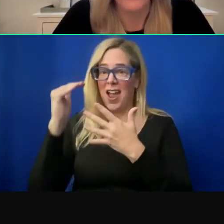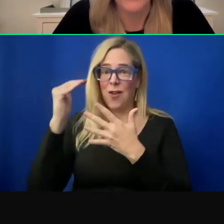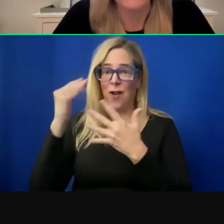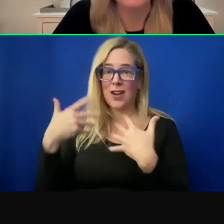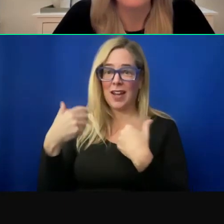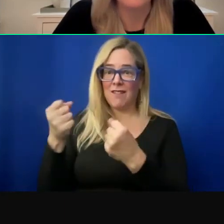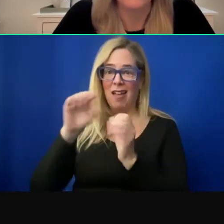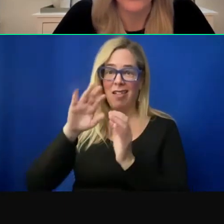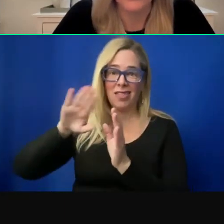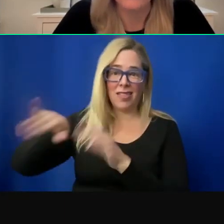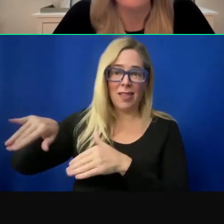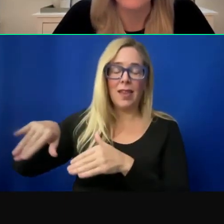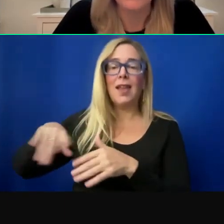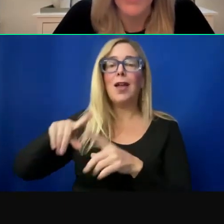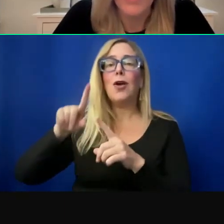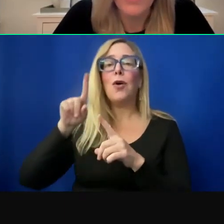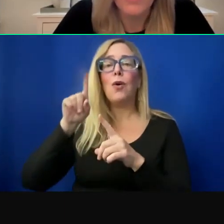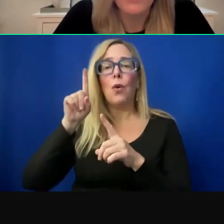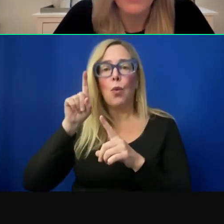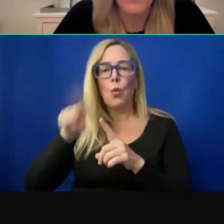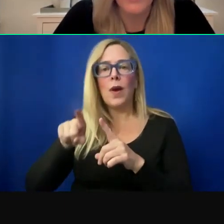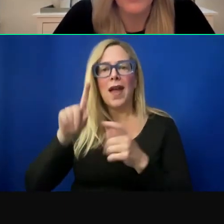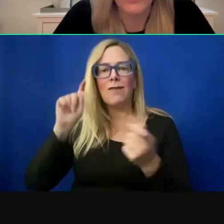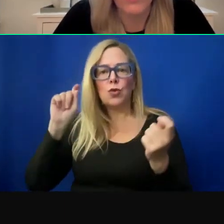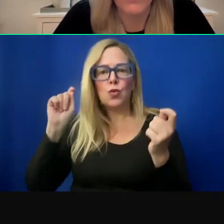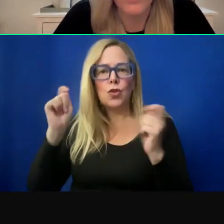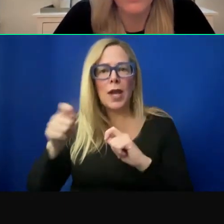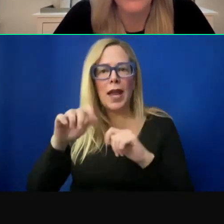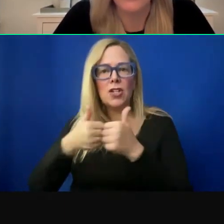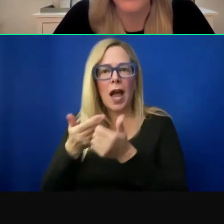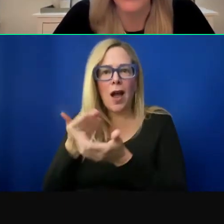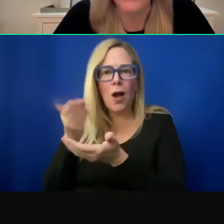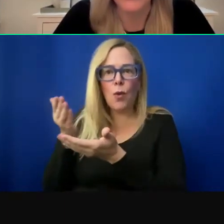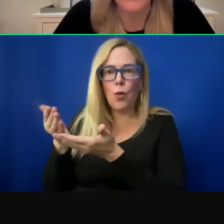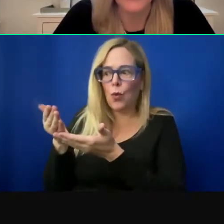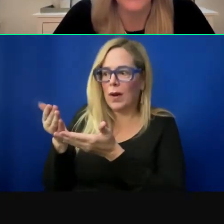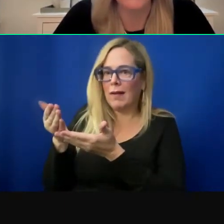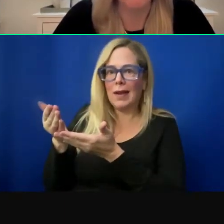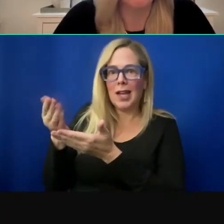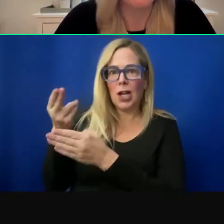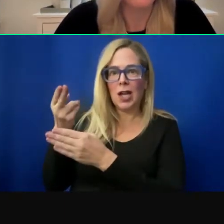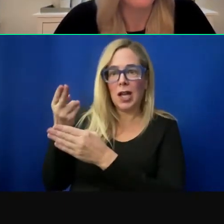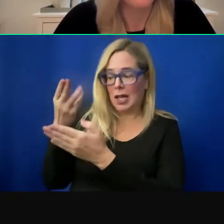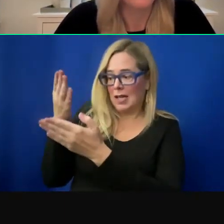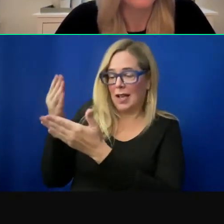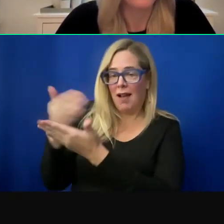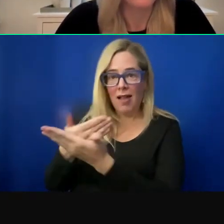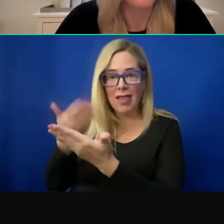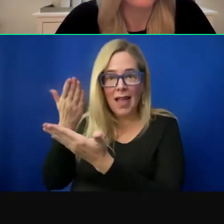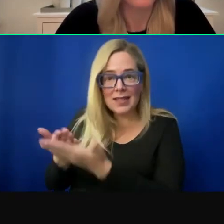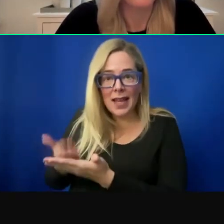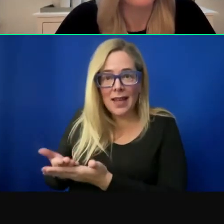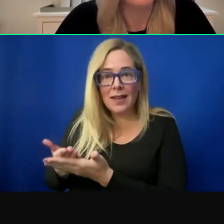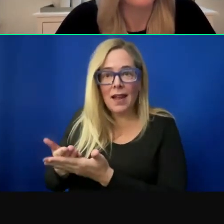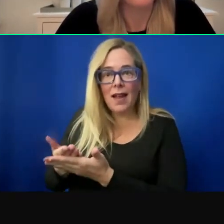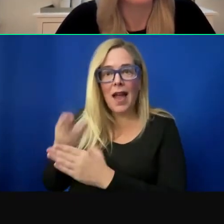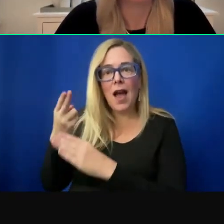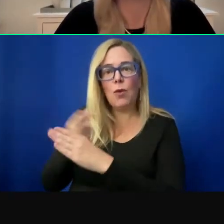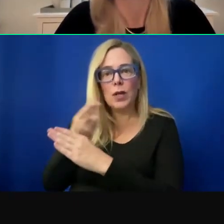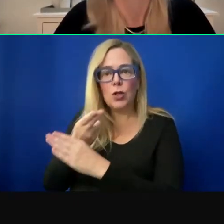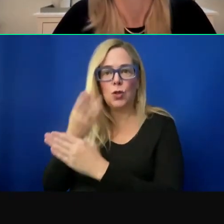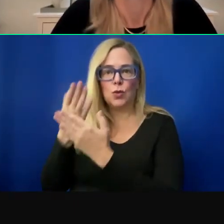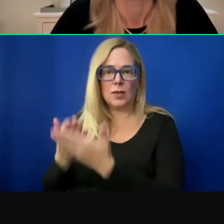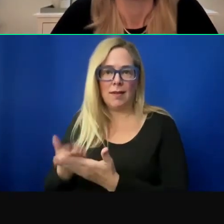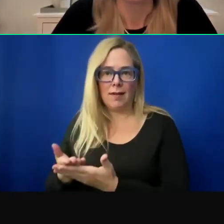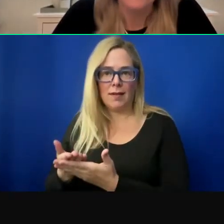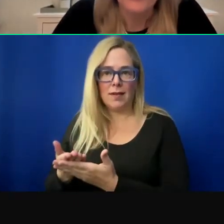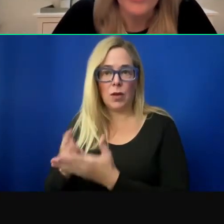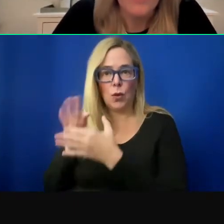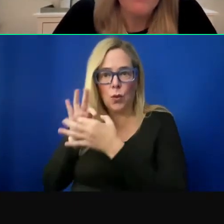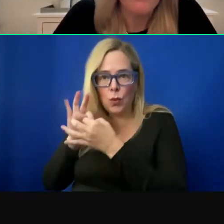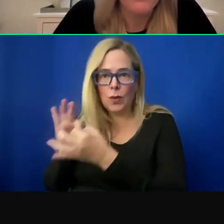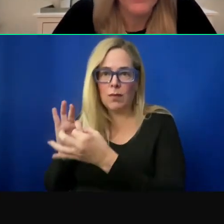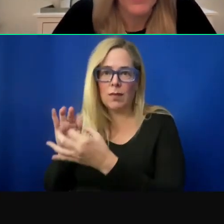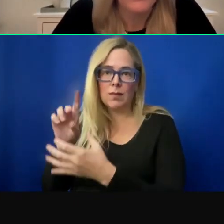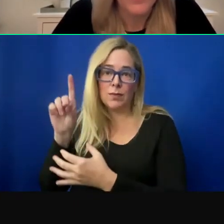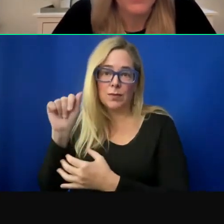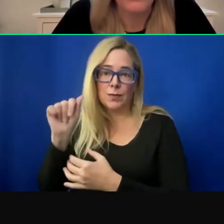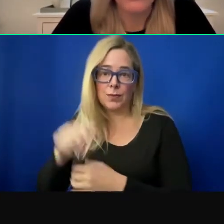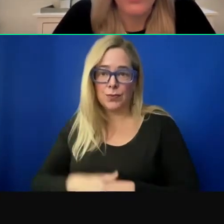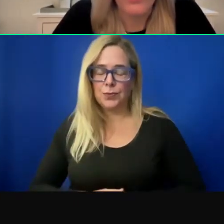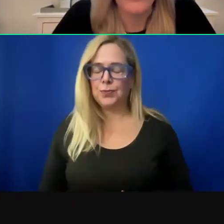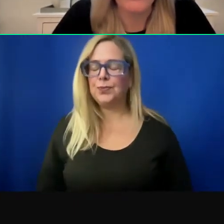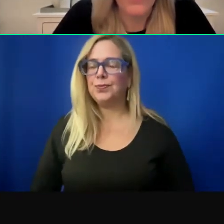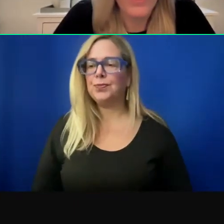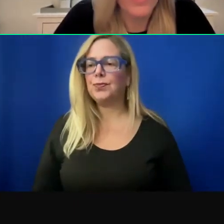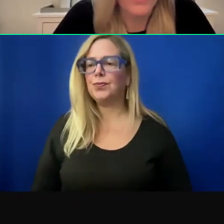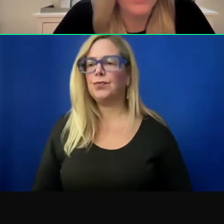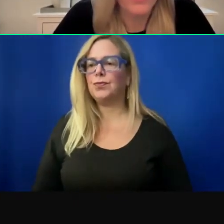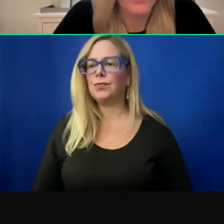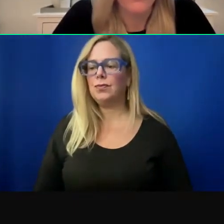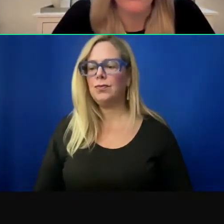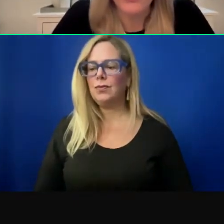the way in which we collect and use disability data. Additionally, data are so important for